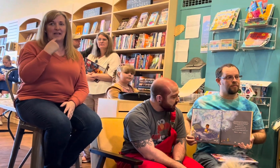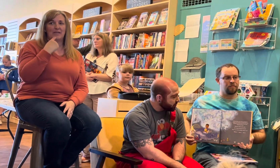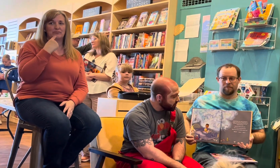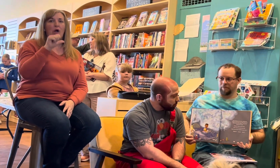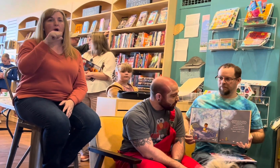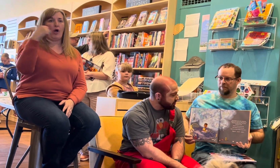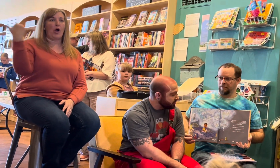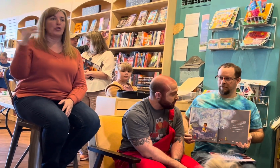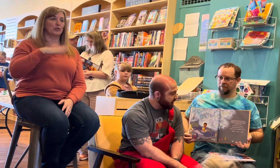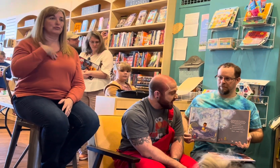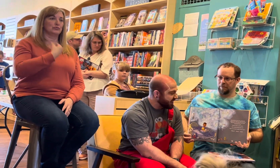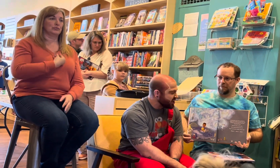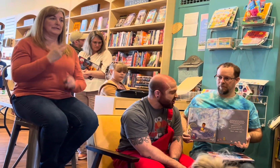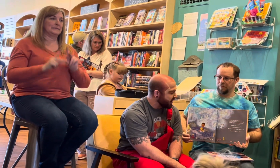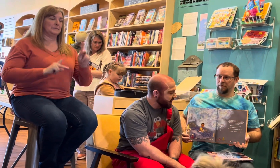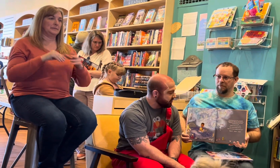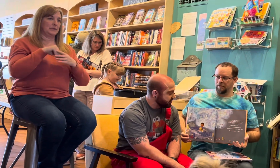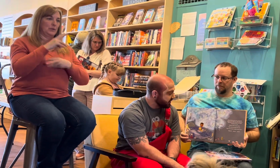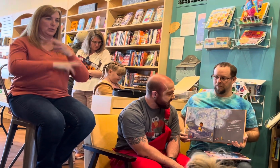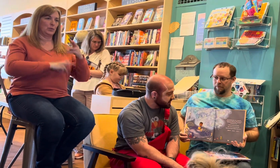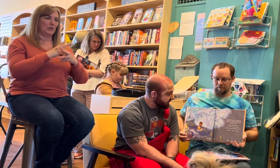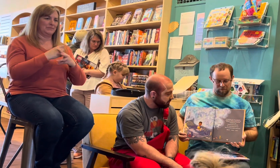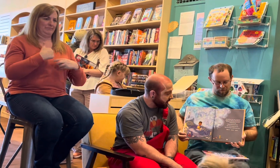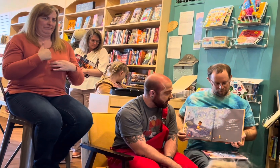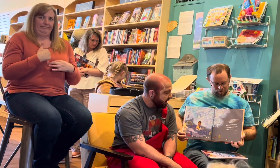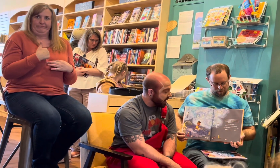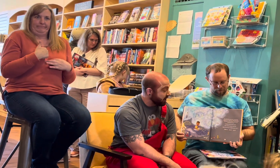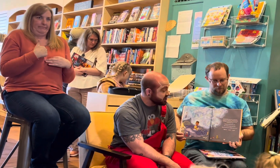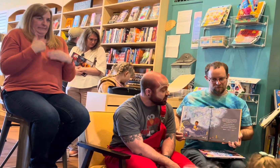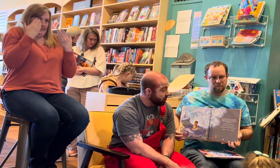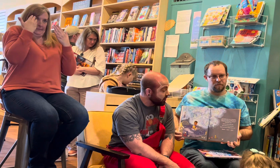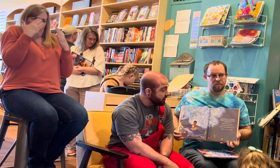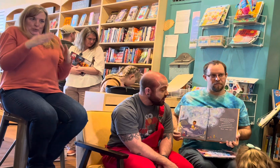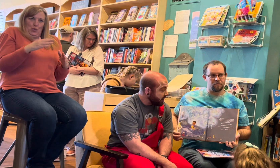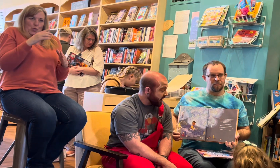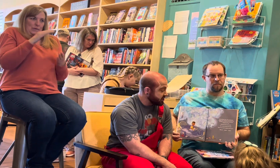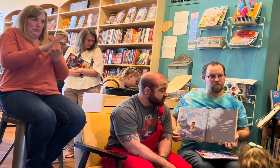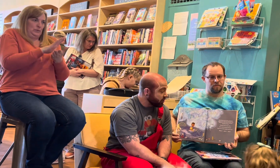people in the world, but I didn't know any other kids like me at my school. And school